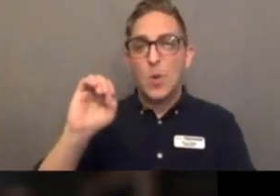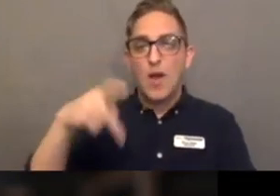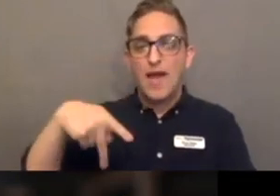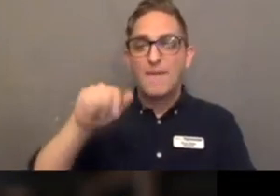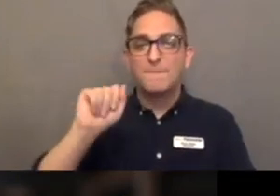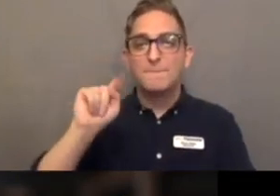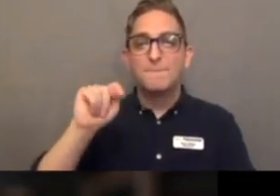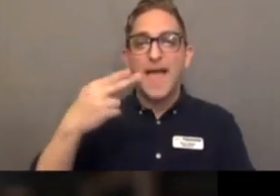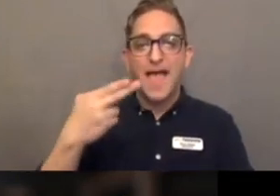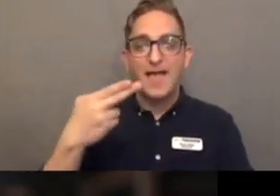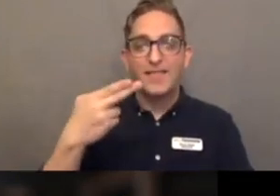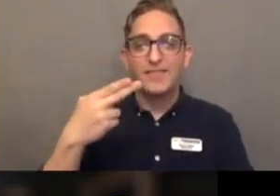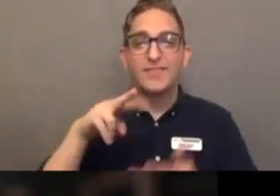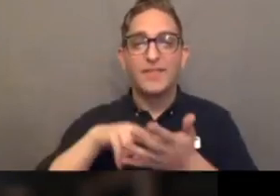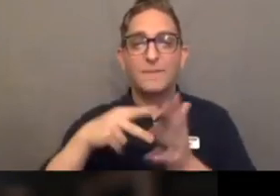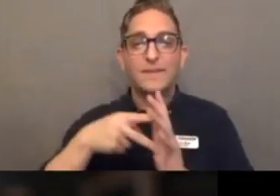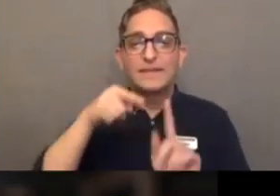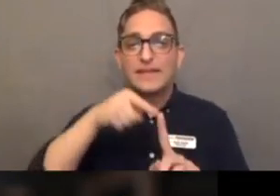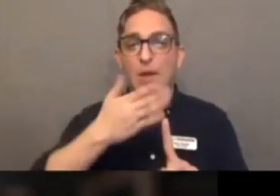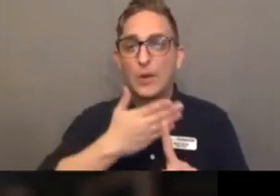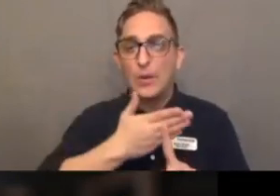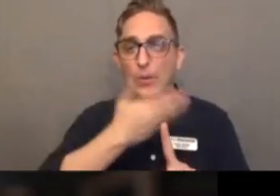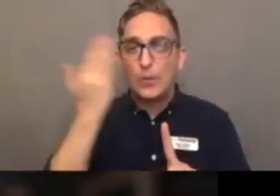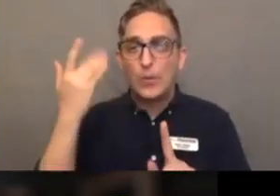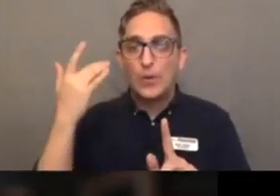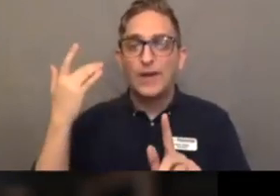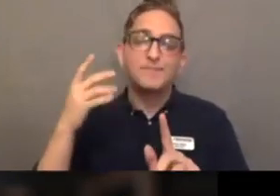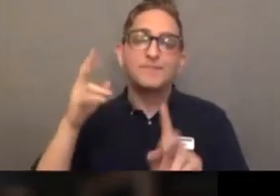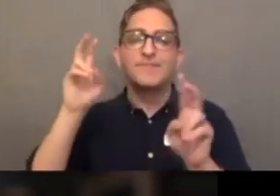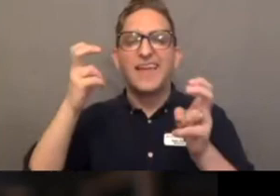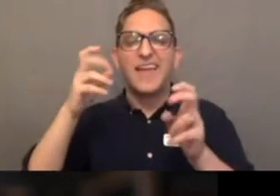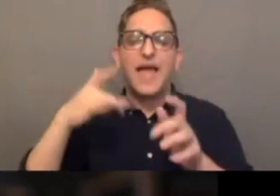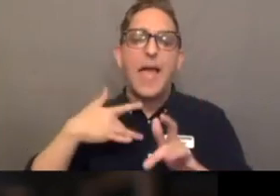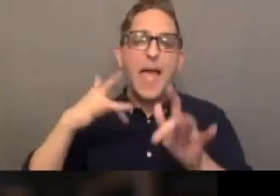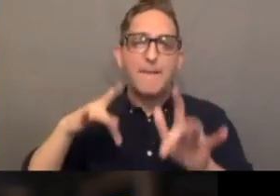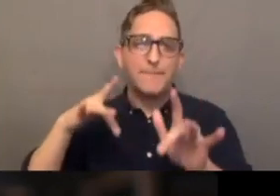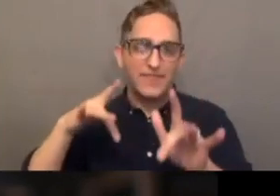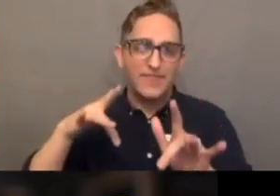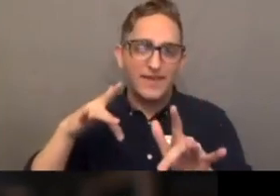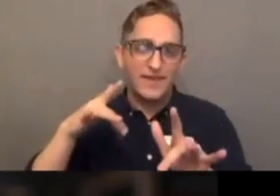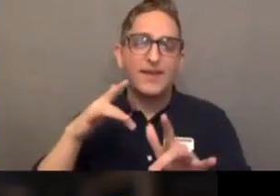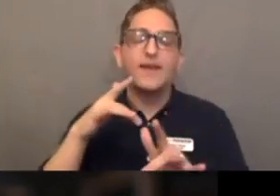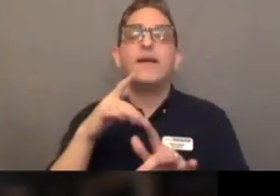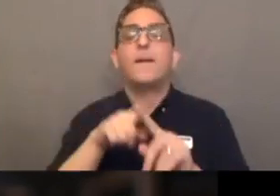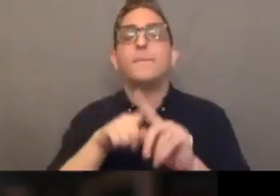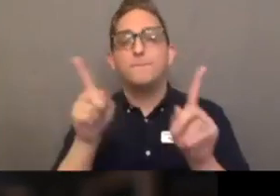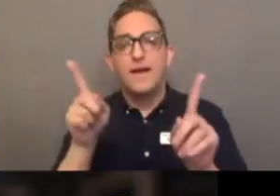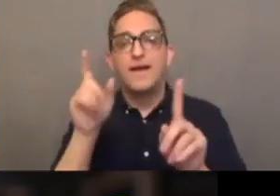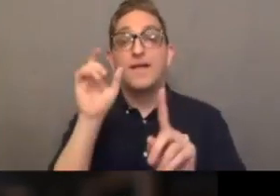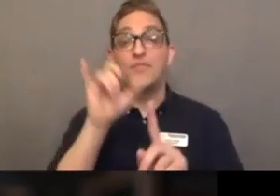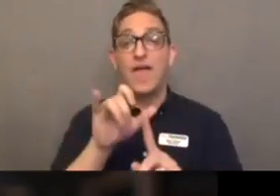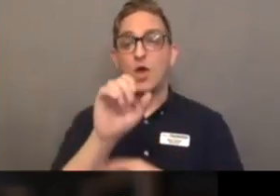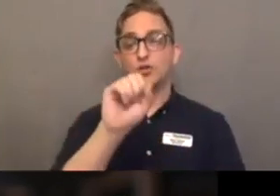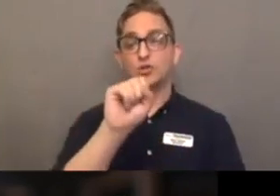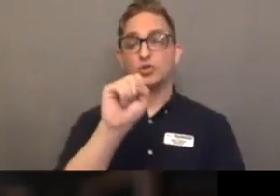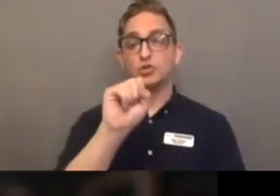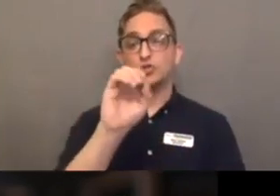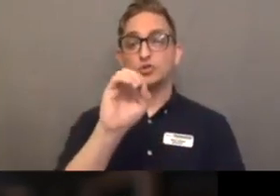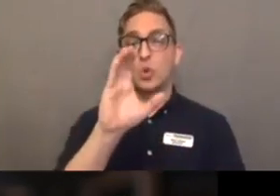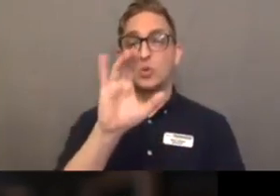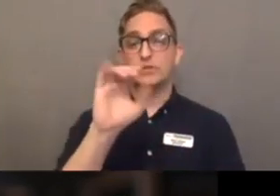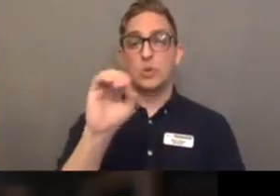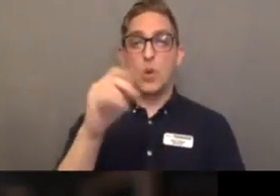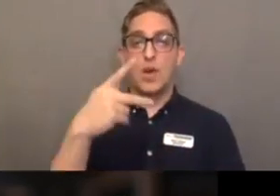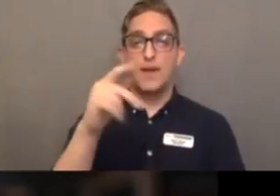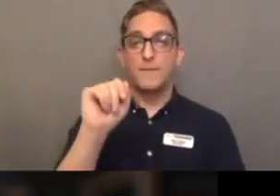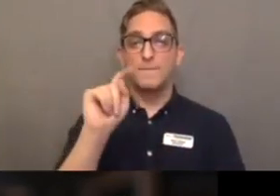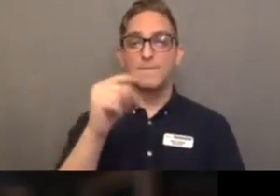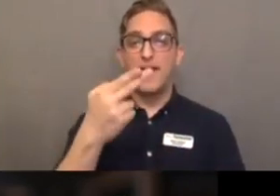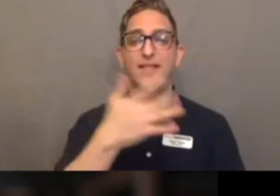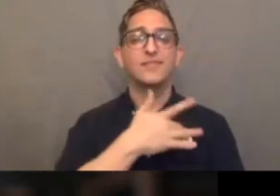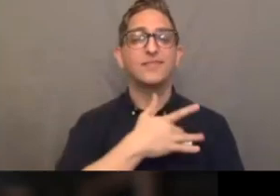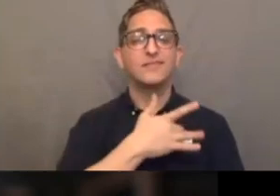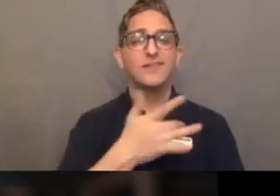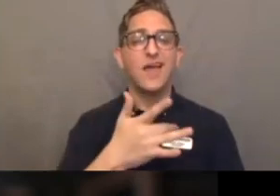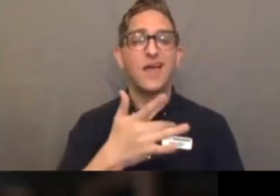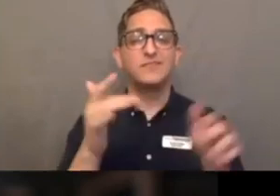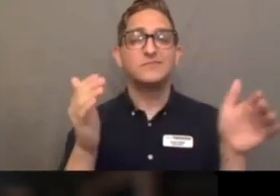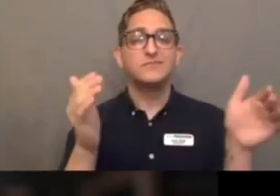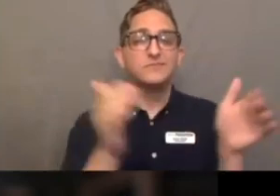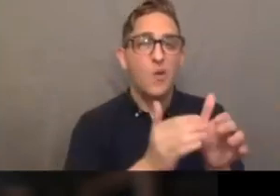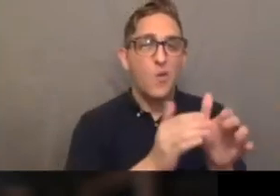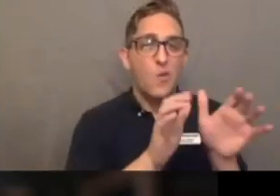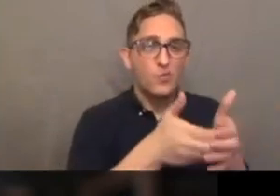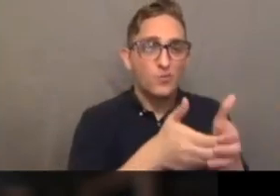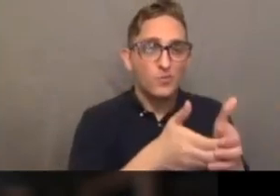because by definition is sociopath is someone who cannot have empathy. The larger group